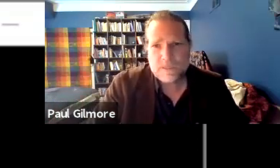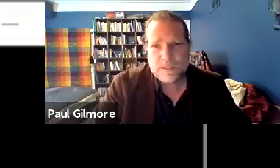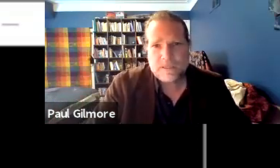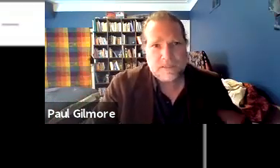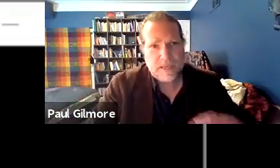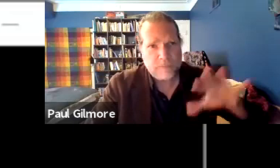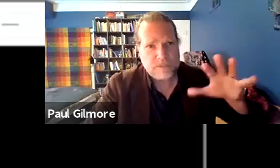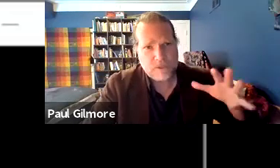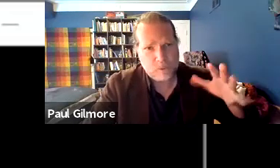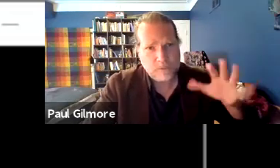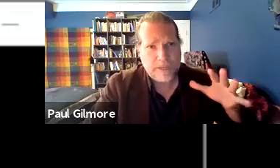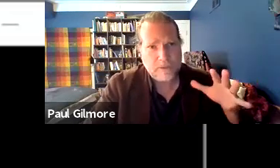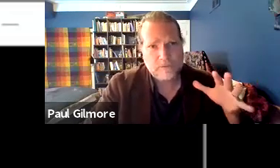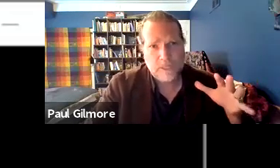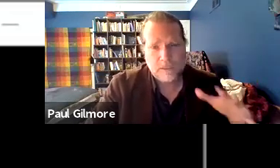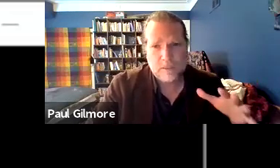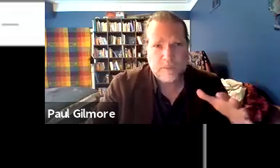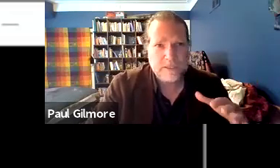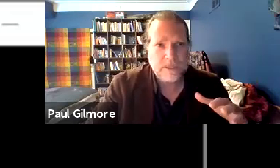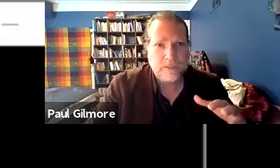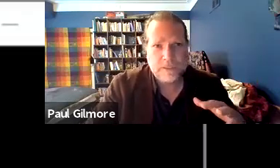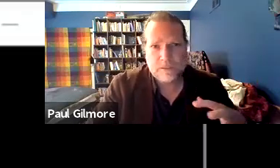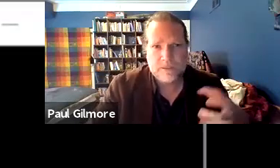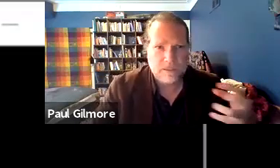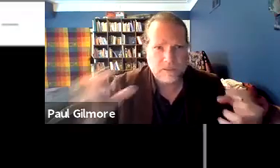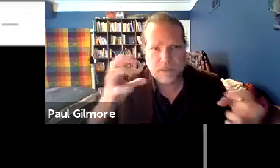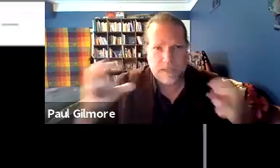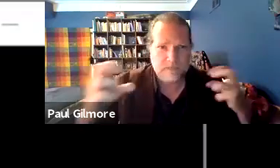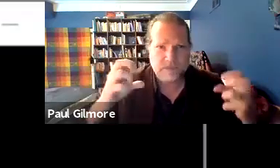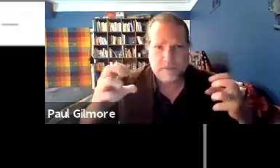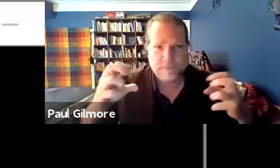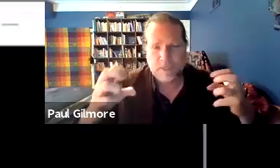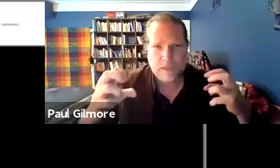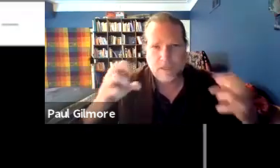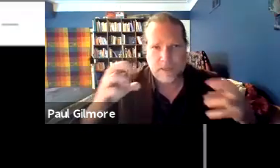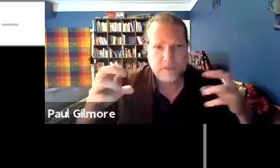because it does help us cool down a little bit. I mean, there's a lot of the, in that